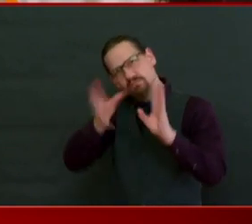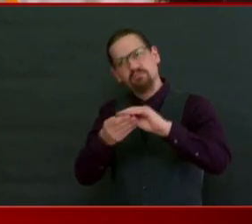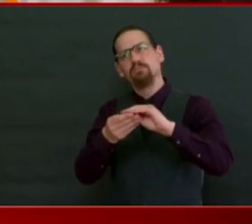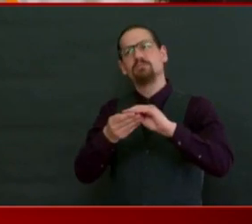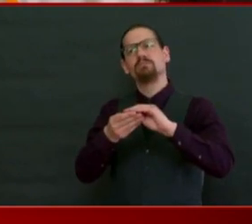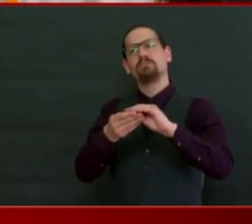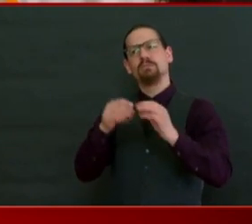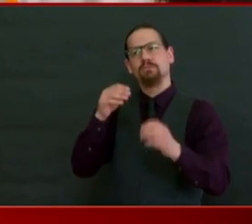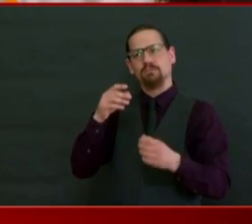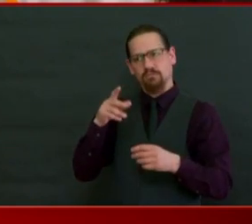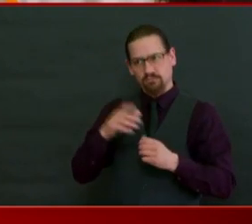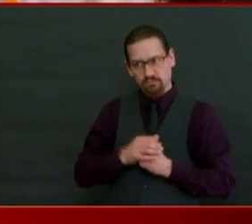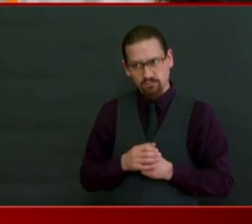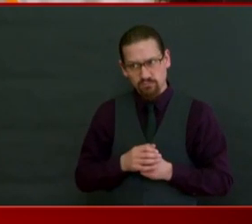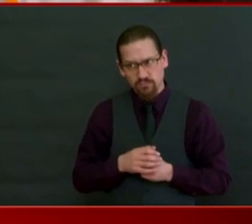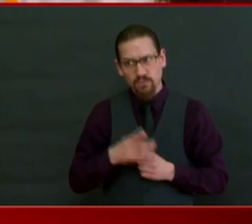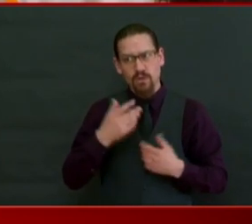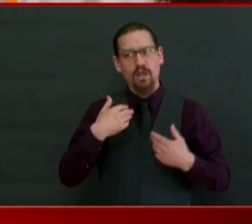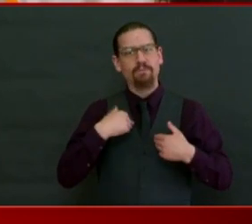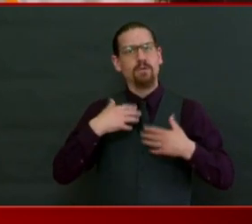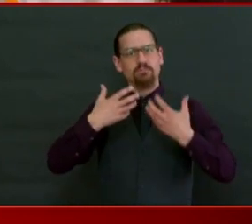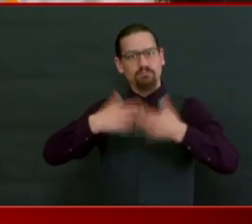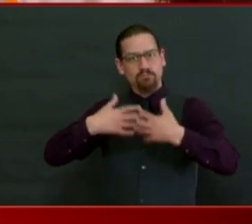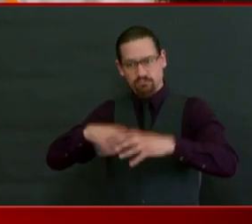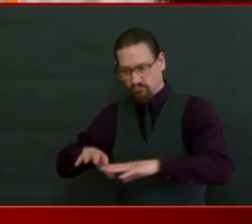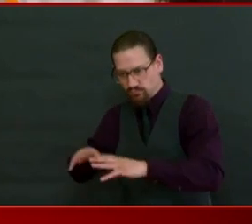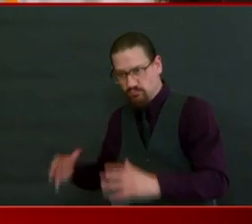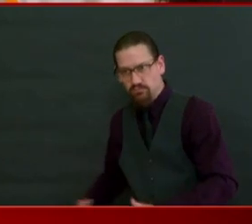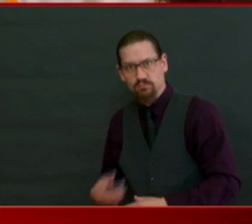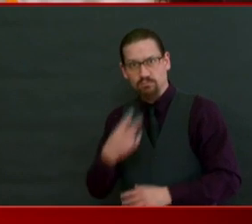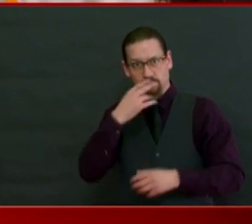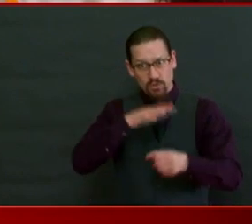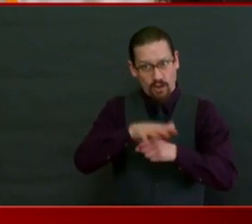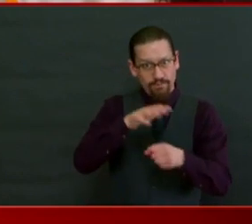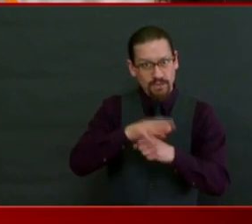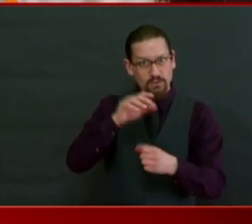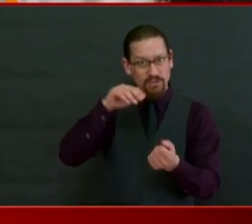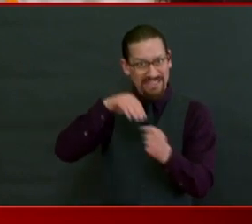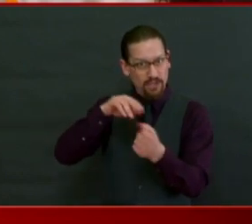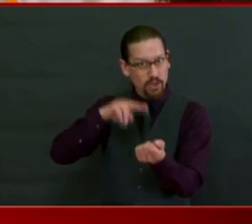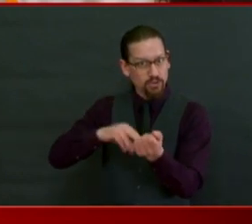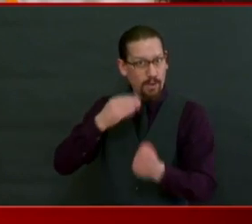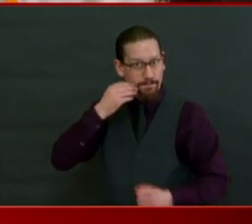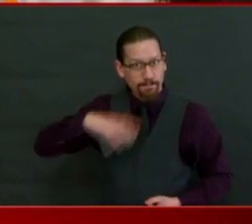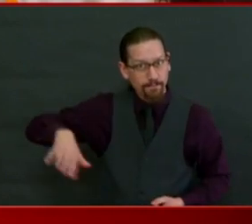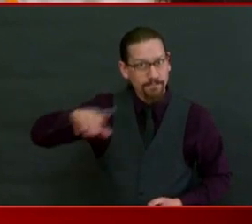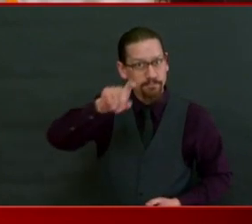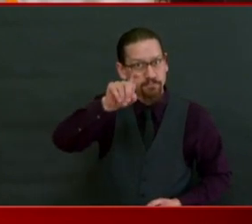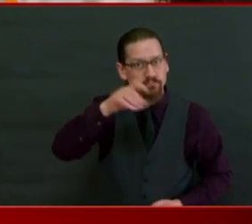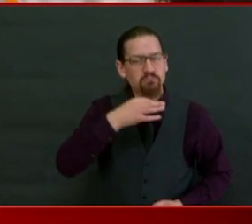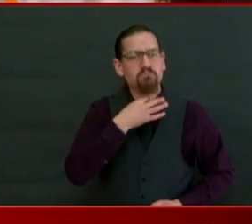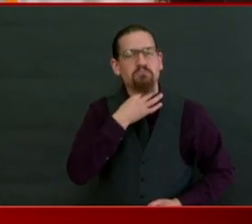FACILITIES AND ARE VENTILATORS AVAILABLE THERE TO TREAT THEM SINCE THEY ARE NOT IN A HOSPITAL?